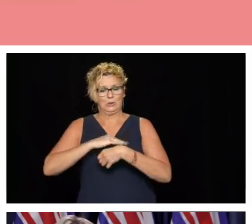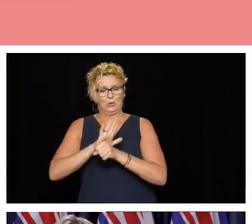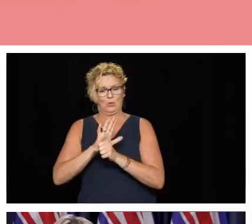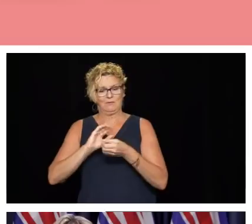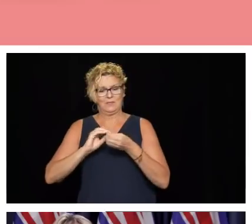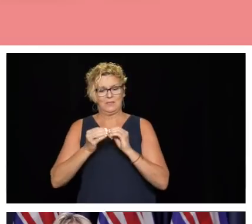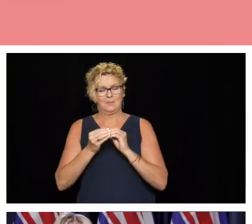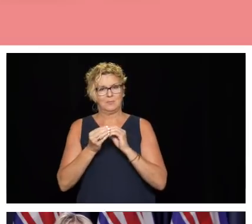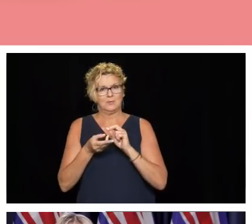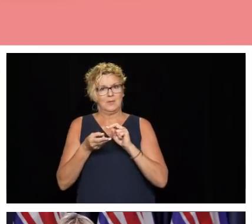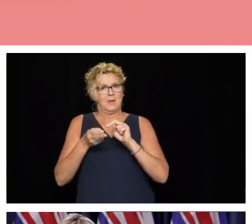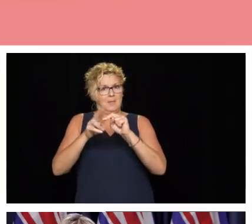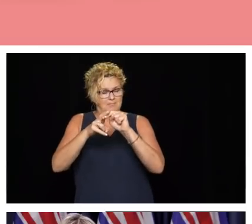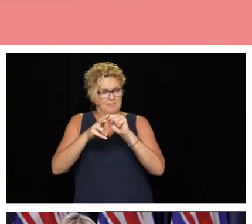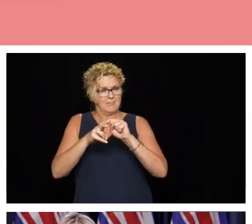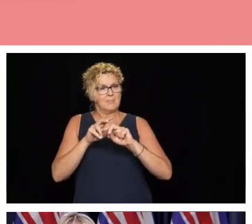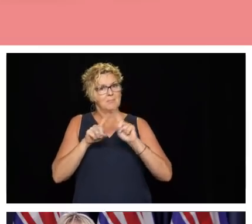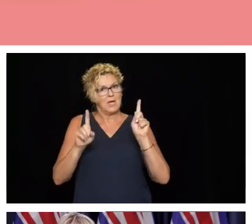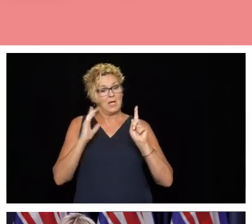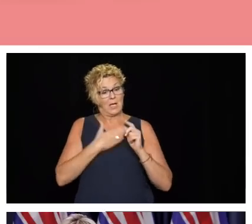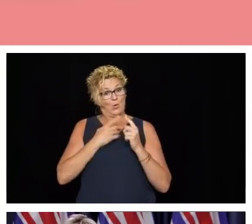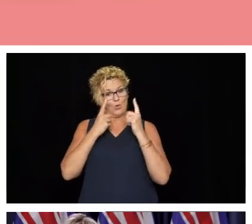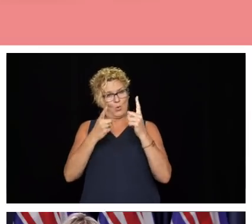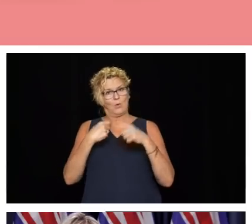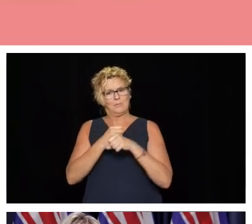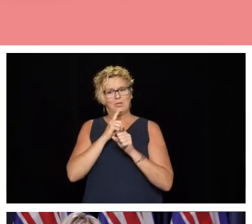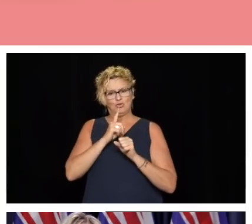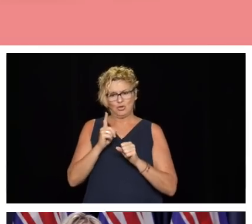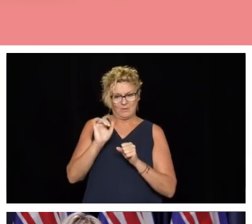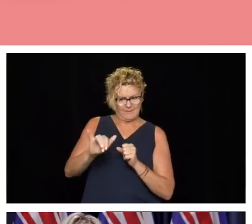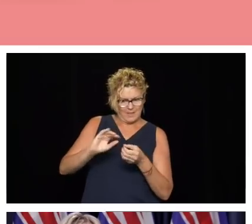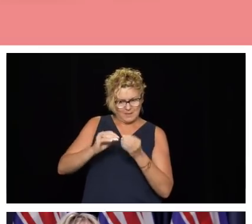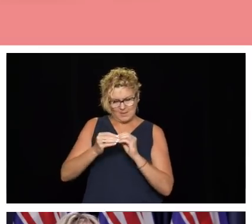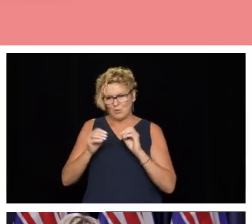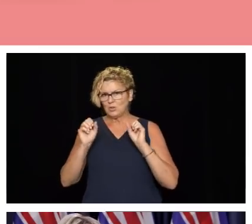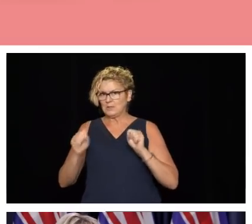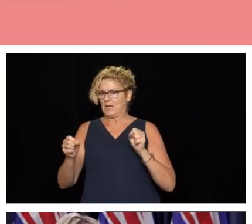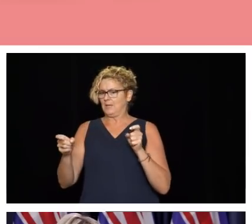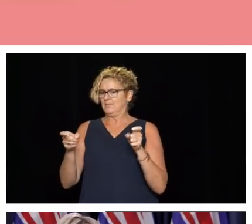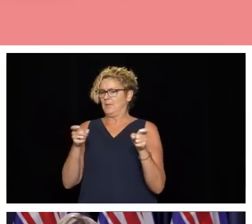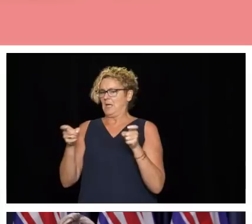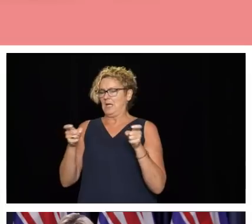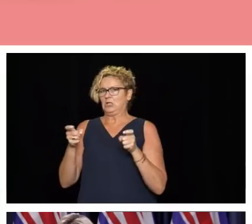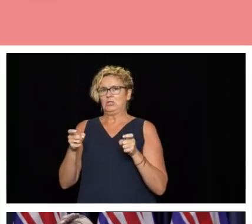This is something we had expected, we knew that as we took those all-important steps of restarting social connections, our